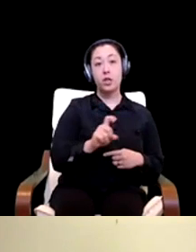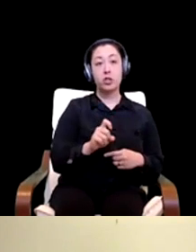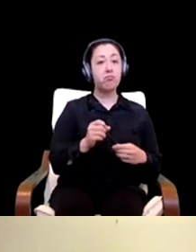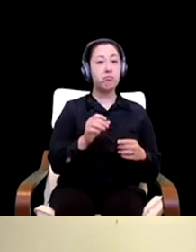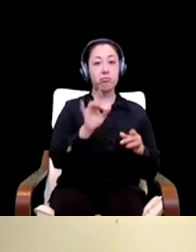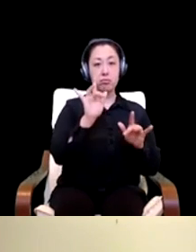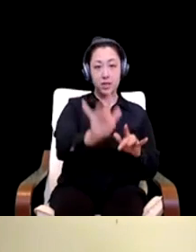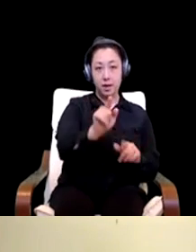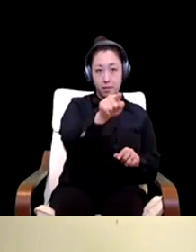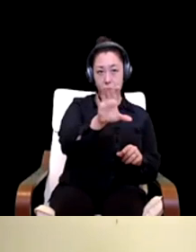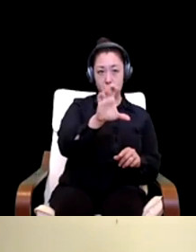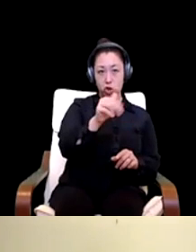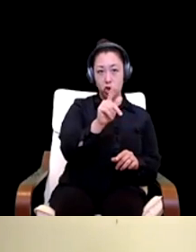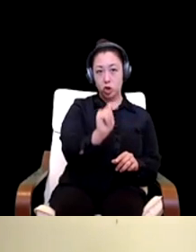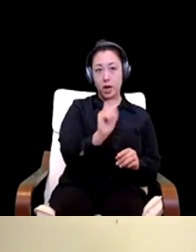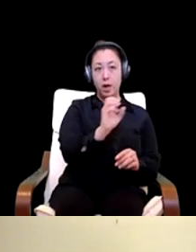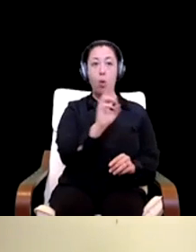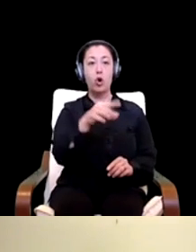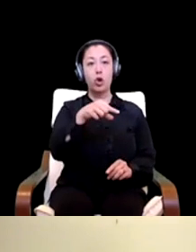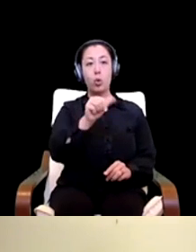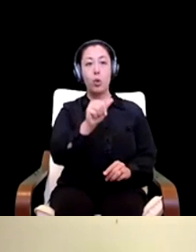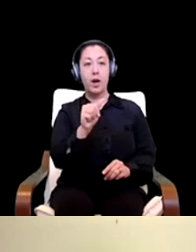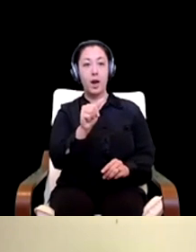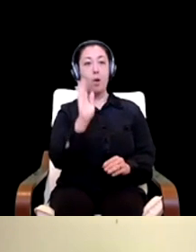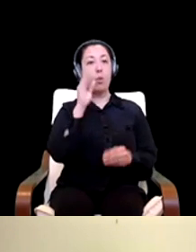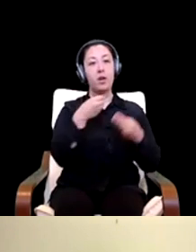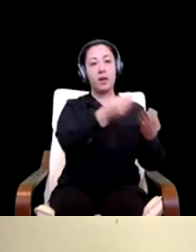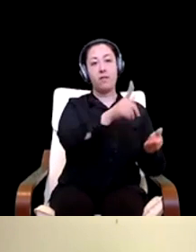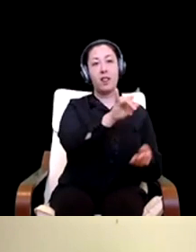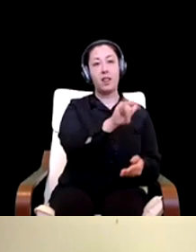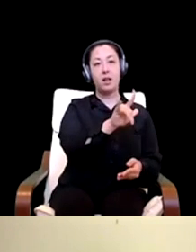answer them and if you are on Zoom if you could submit those using that question and